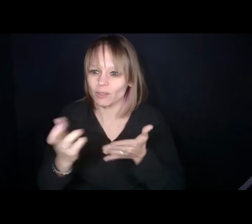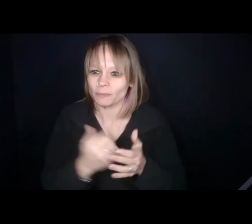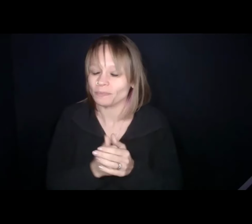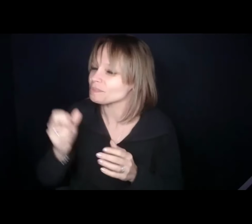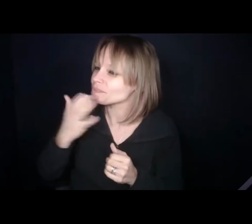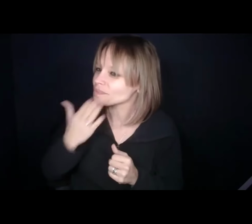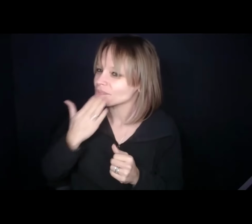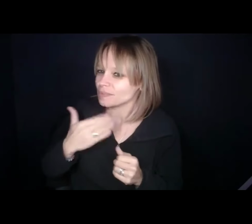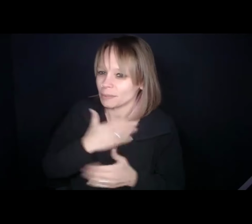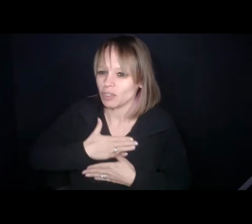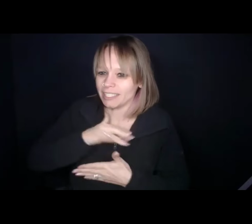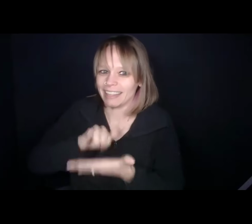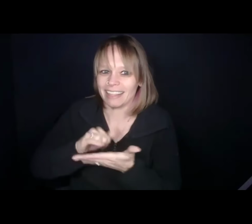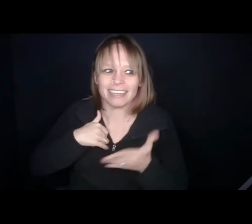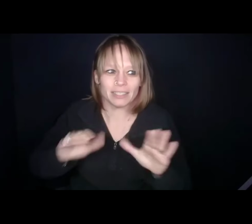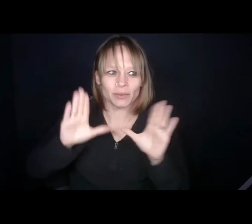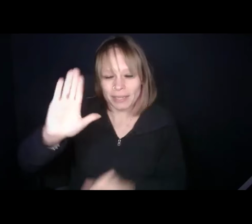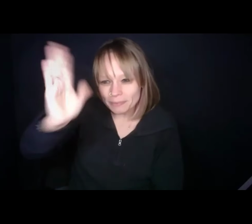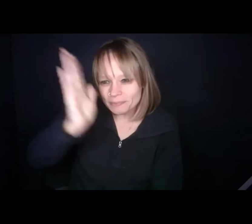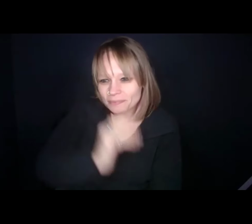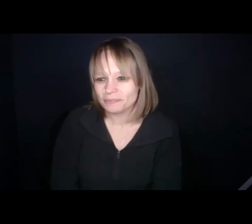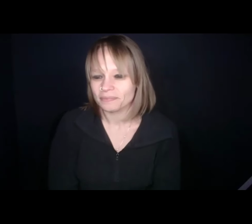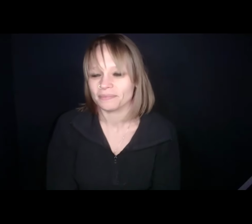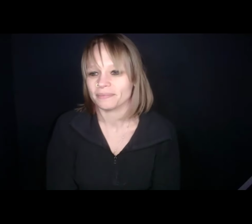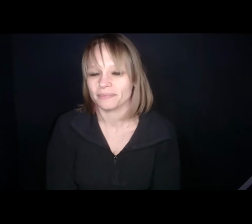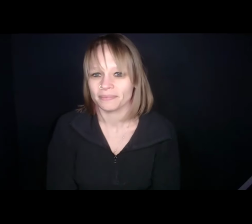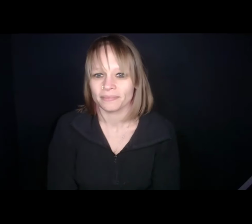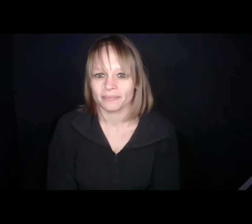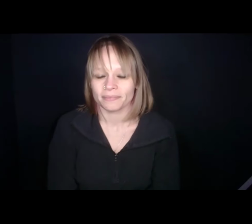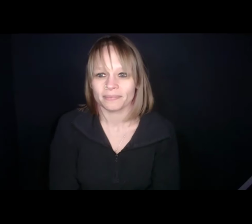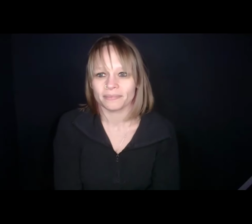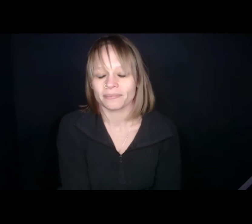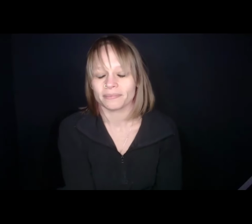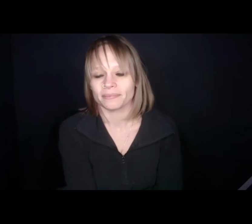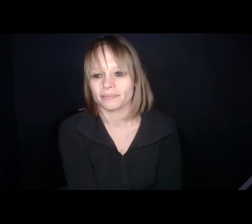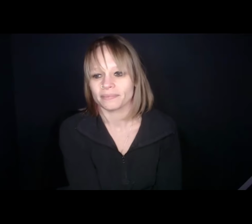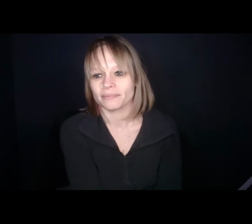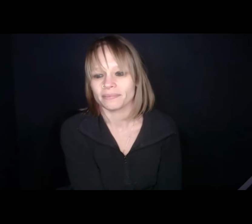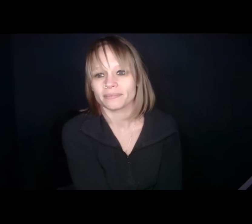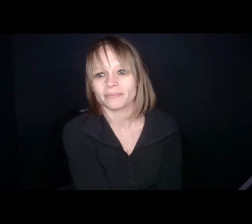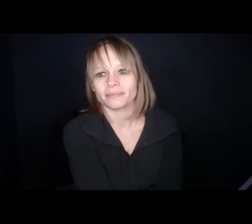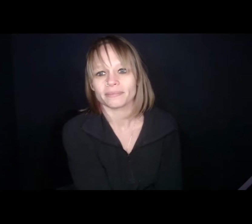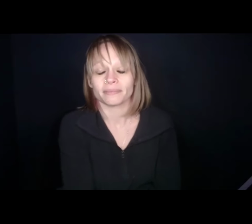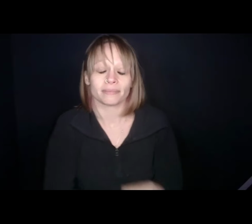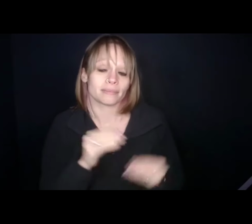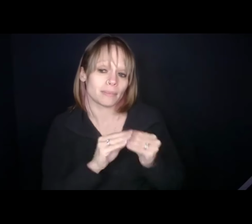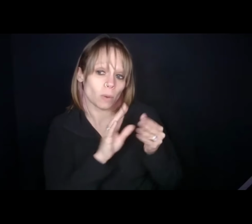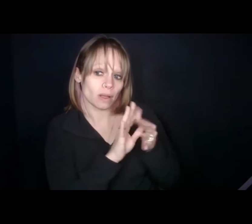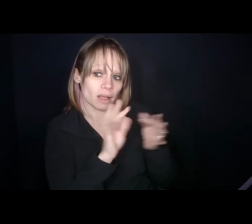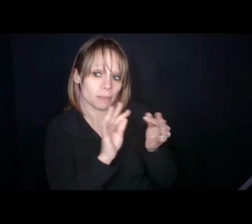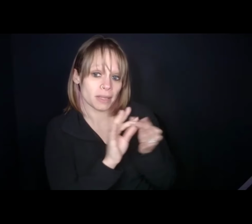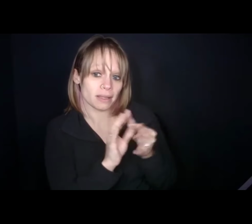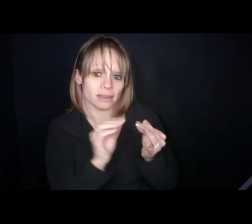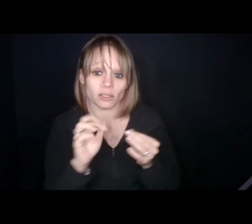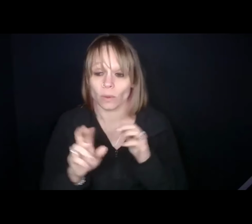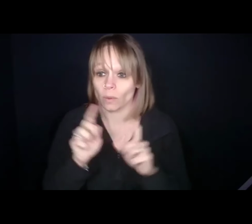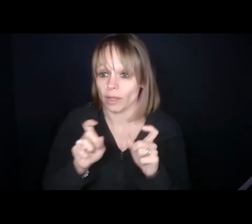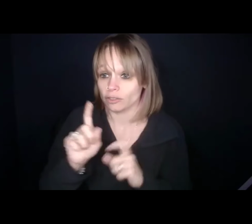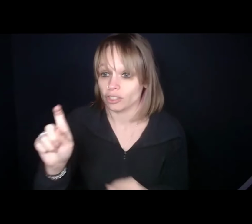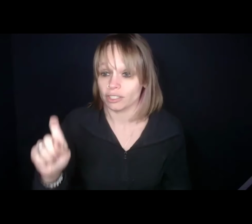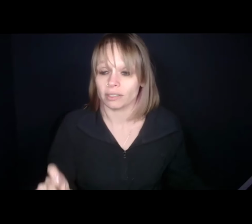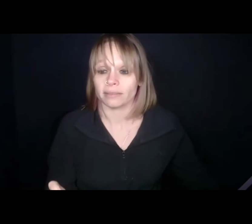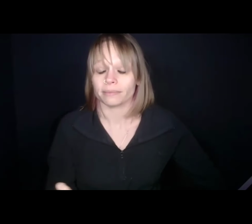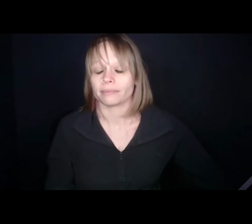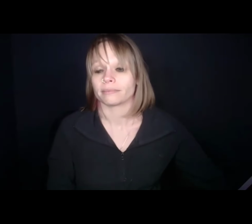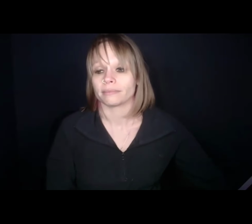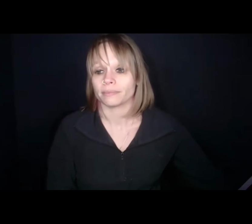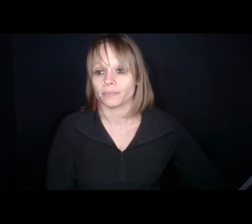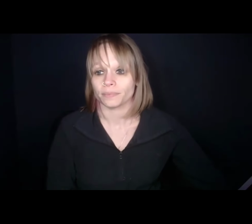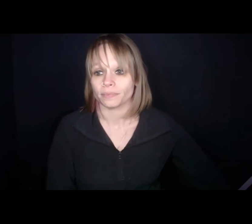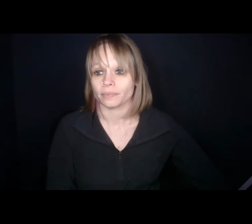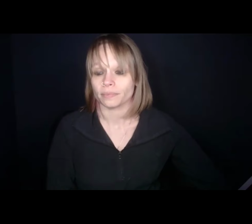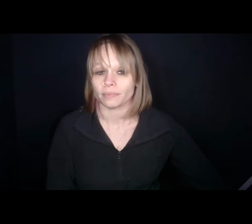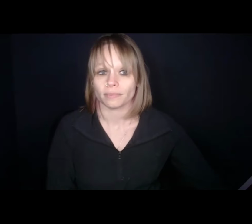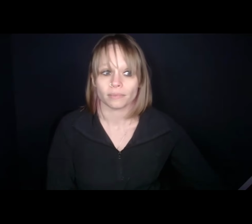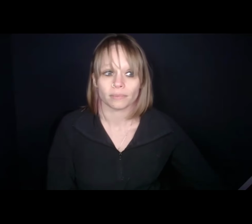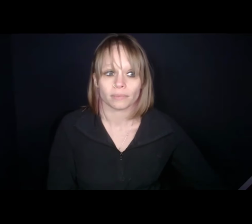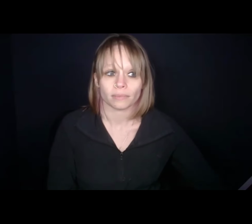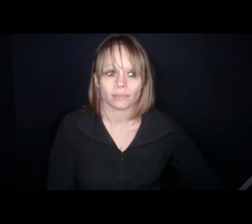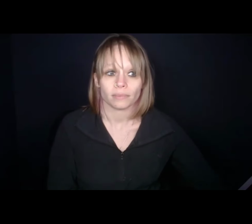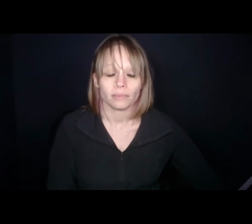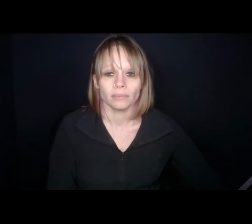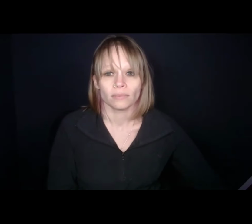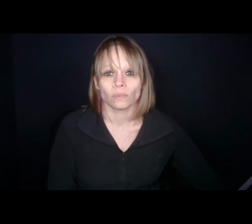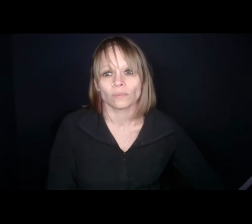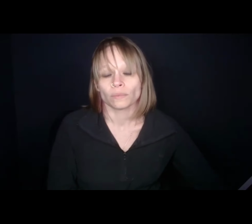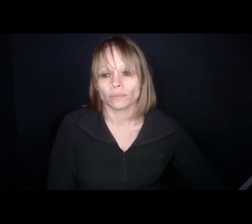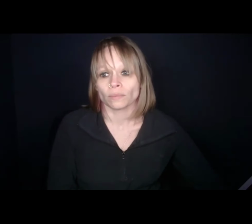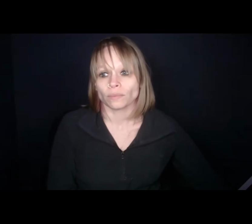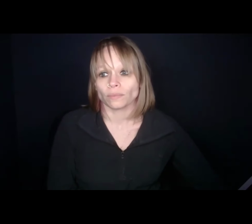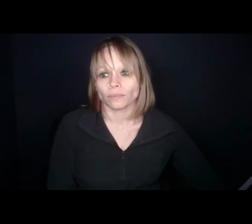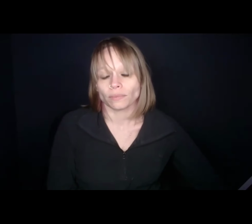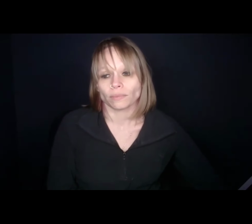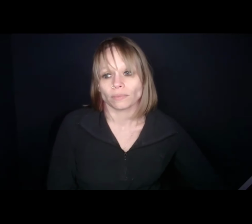much. And great presentation. Any other comments or questions?